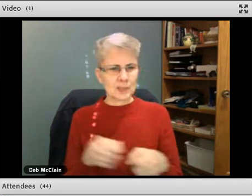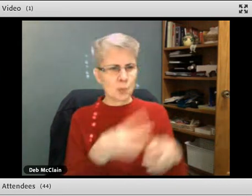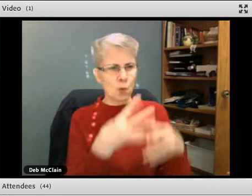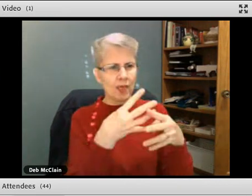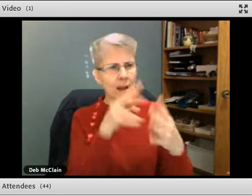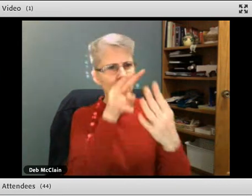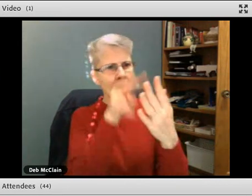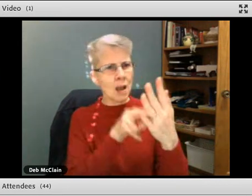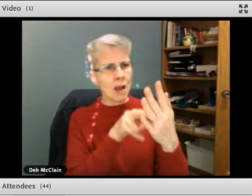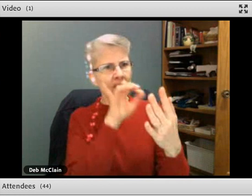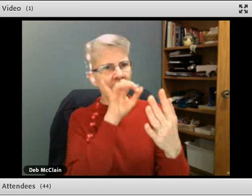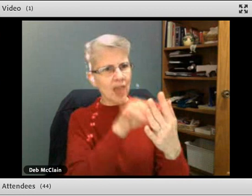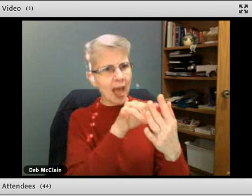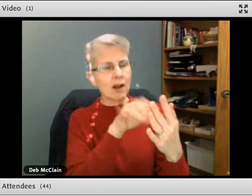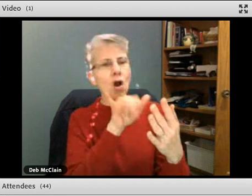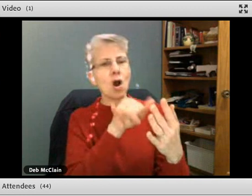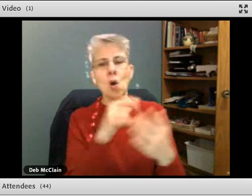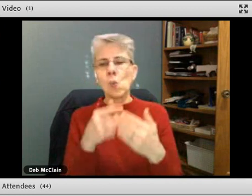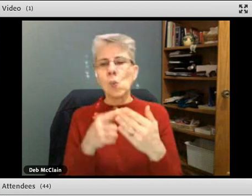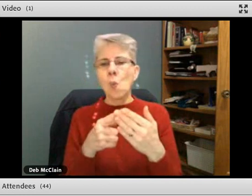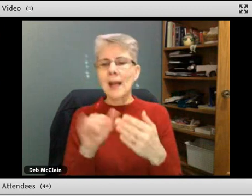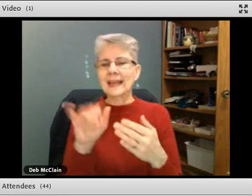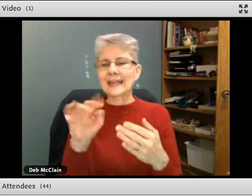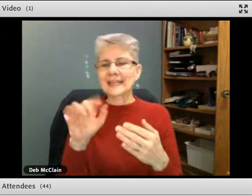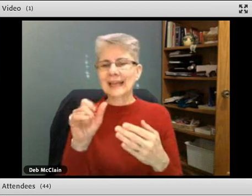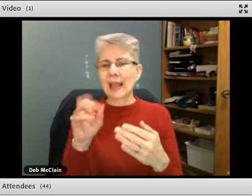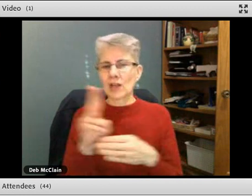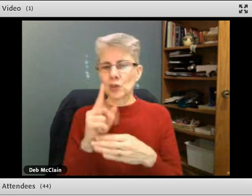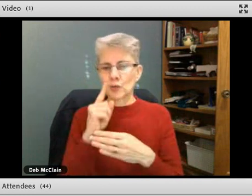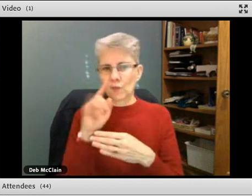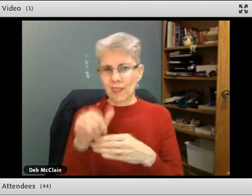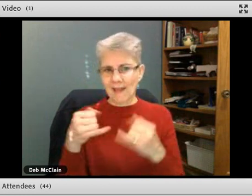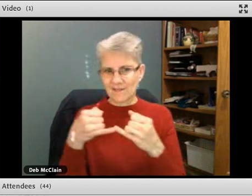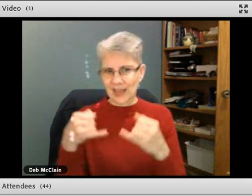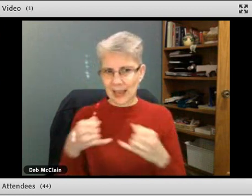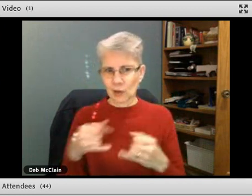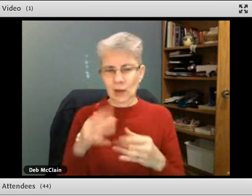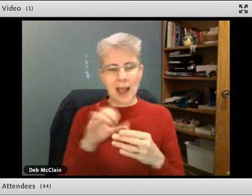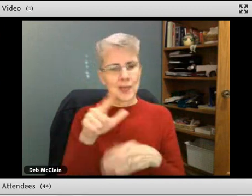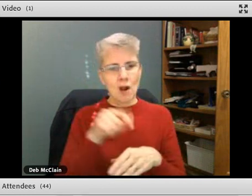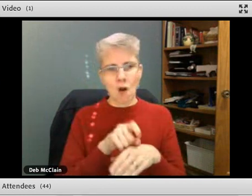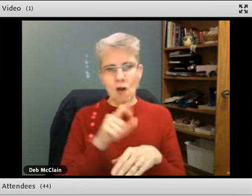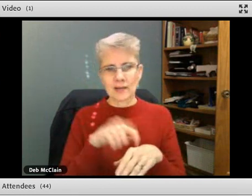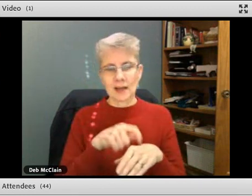and I do it all the time. Some of them I have memorized after 20 years of cataloging, but a lot of them, I don't,